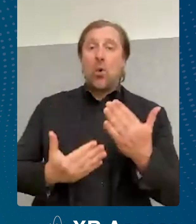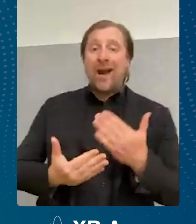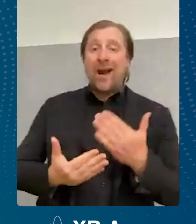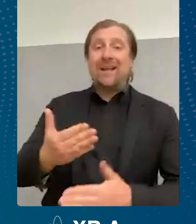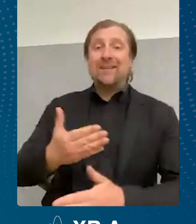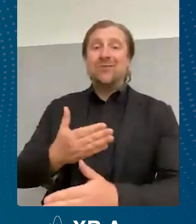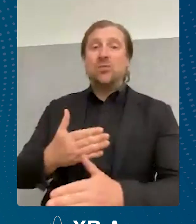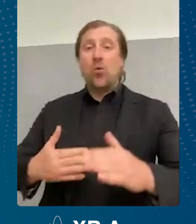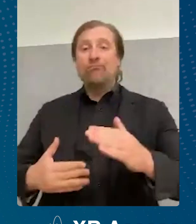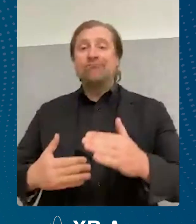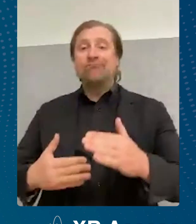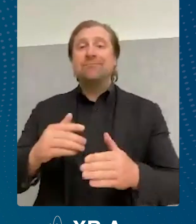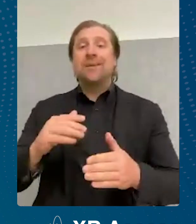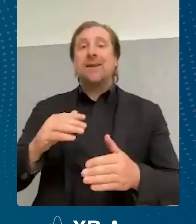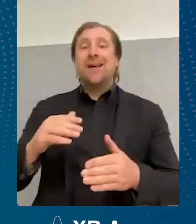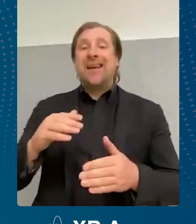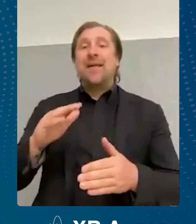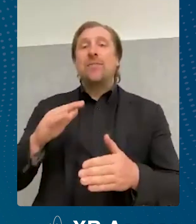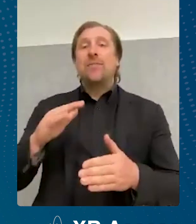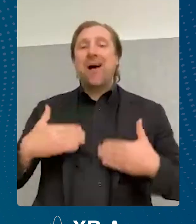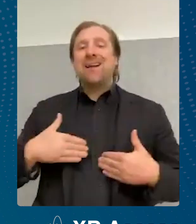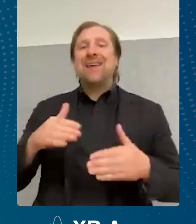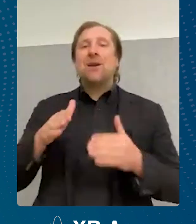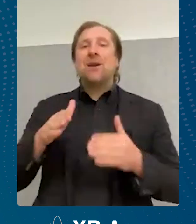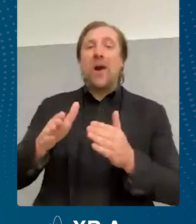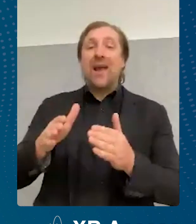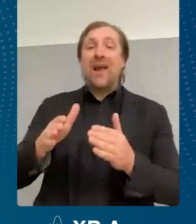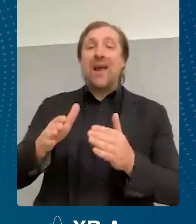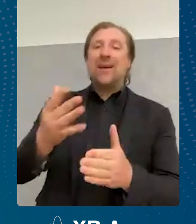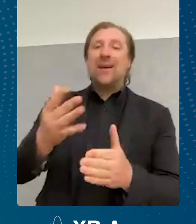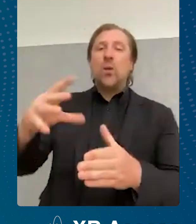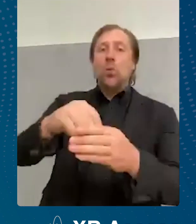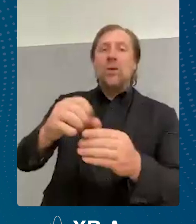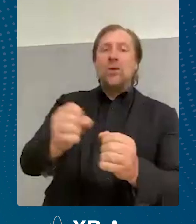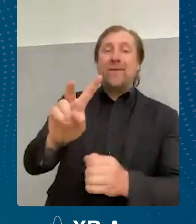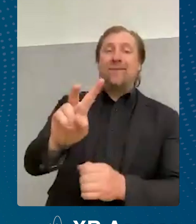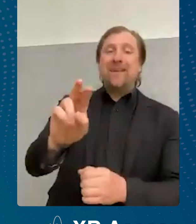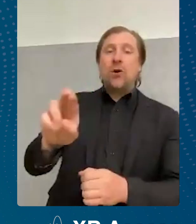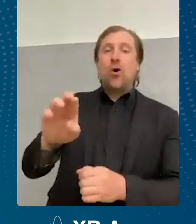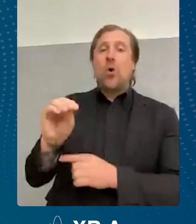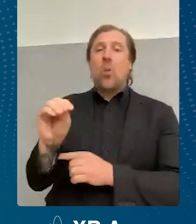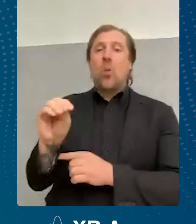in a way, to be part of these VR or mixed reality experiences.